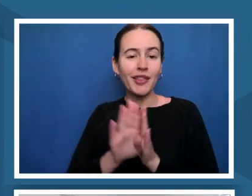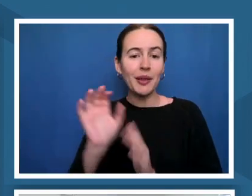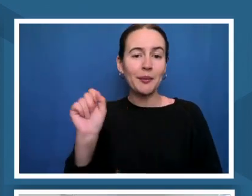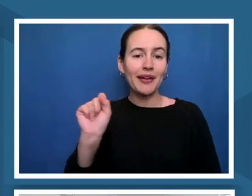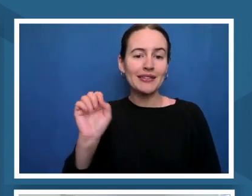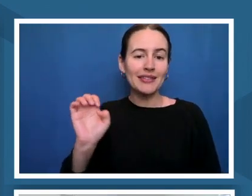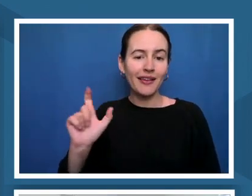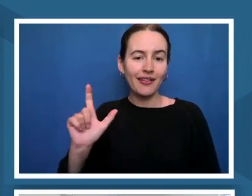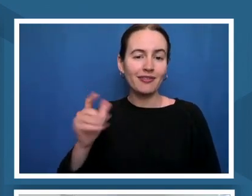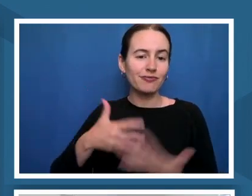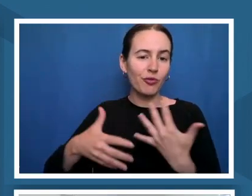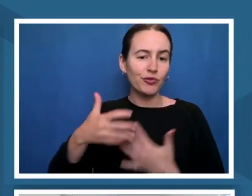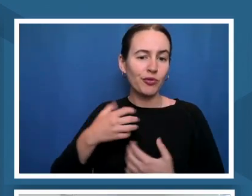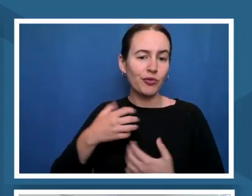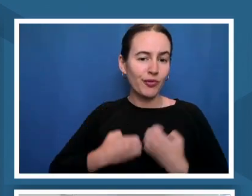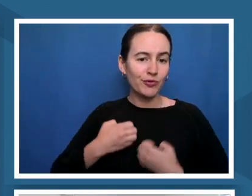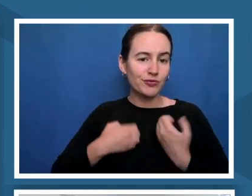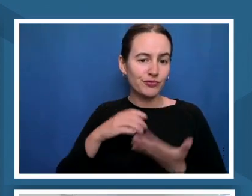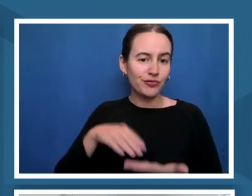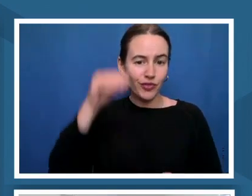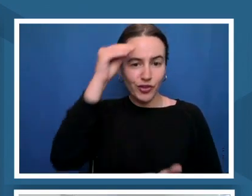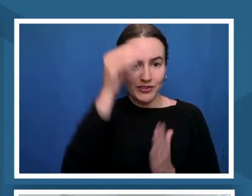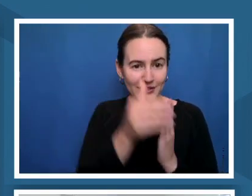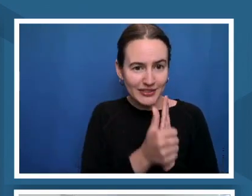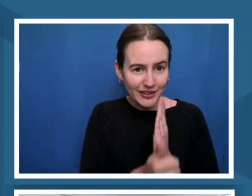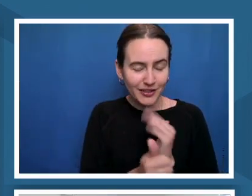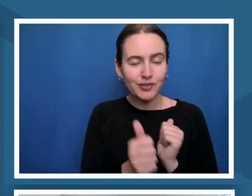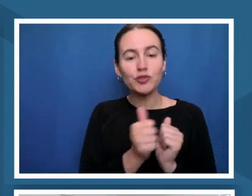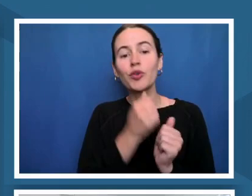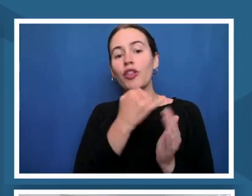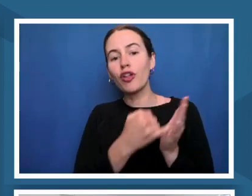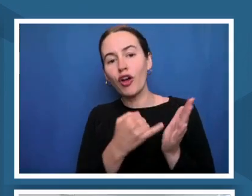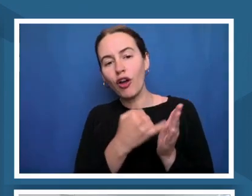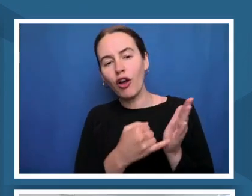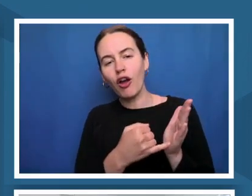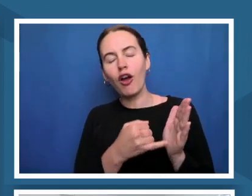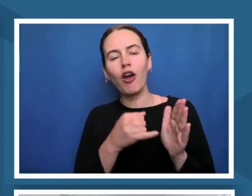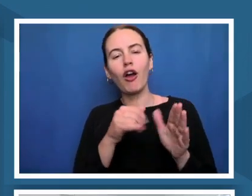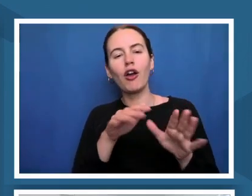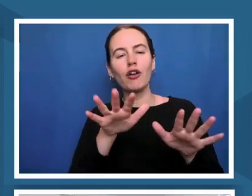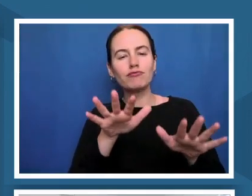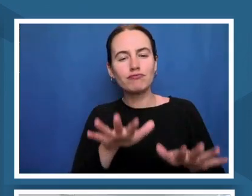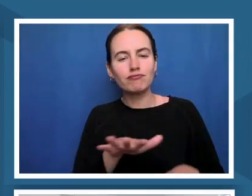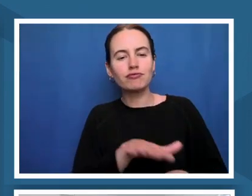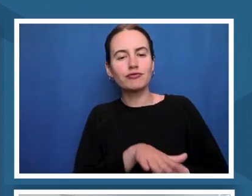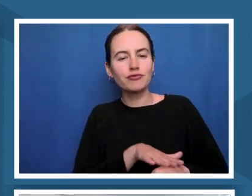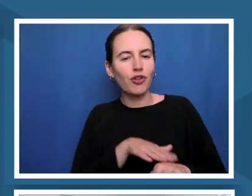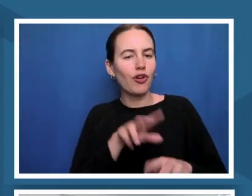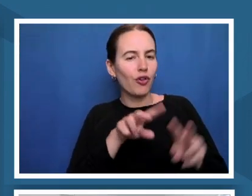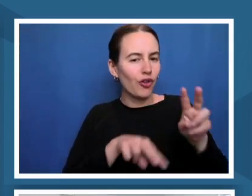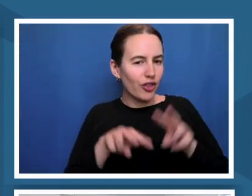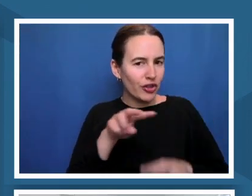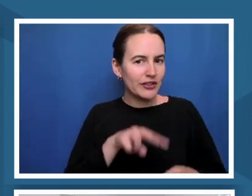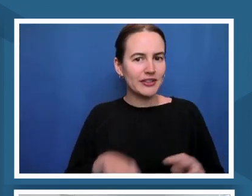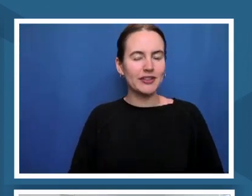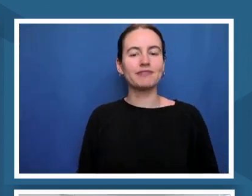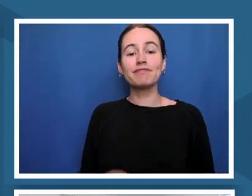slow looking at art there's lesson plans student activities and you can learn